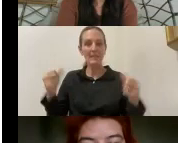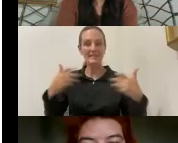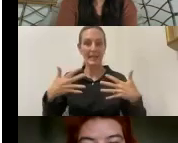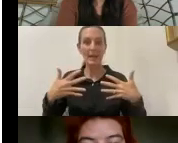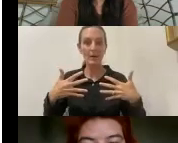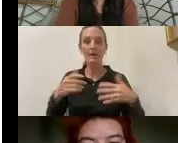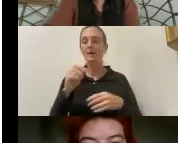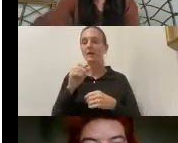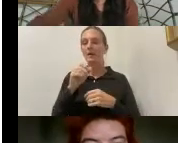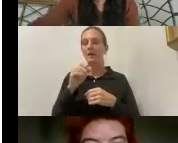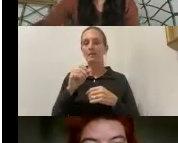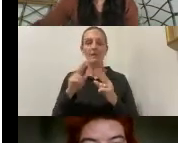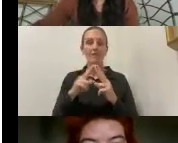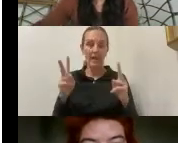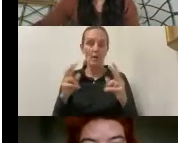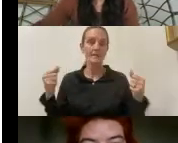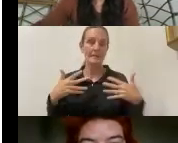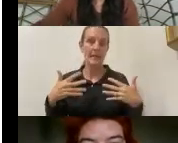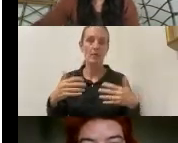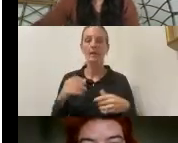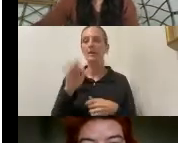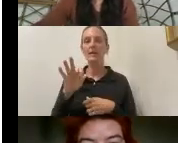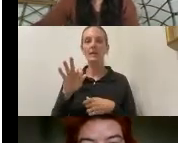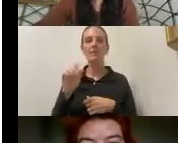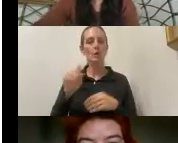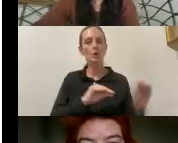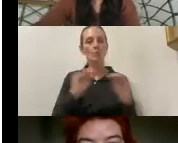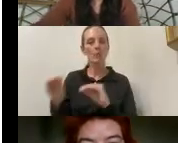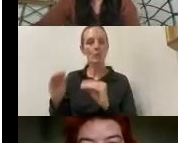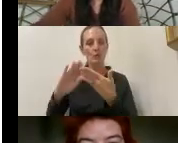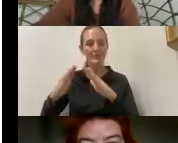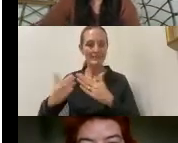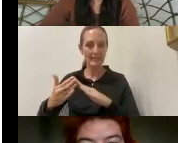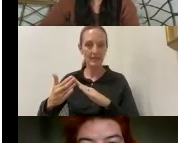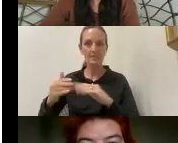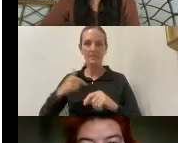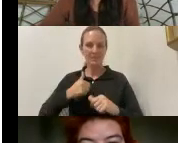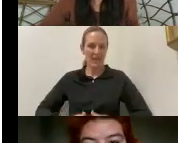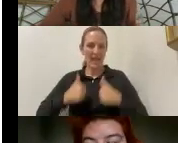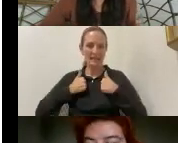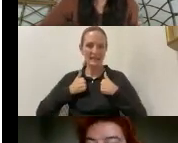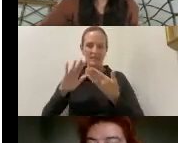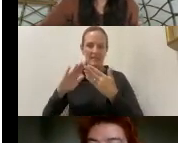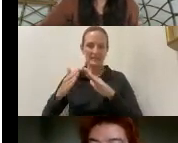When you're say, if you're in a city, you move to a city, or something, I lived in a city for a little bit there.